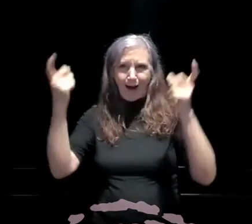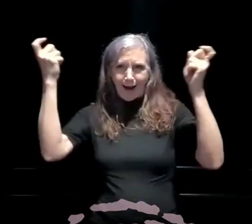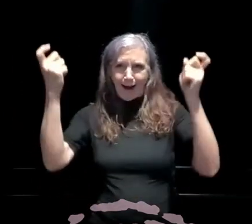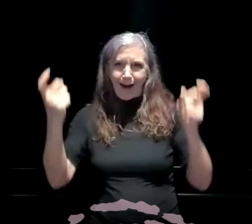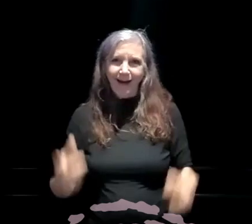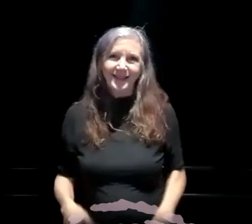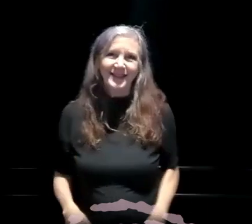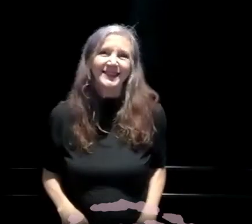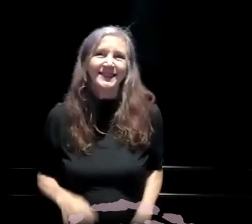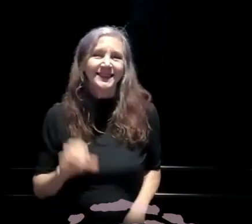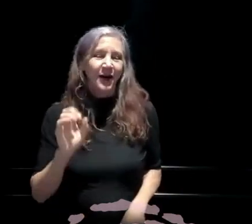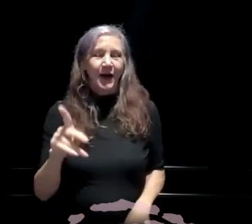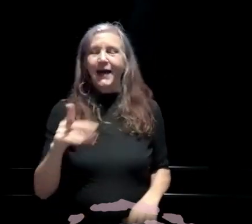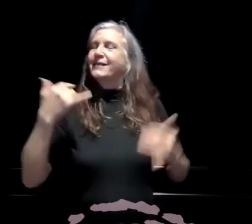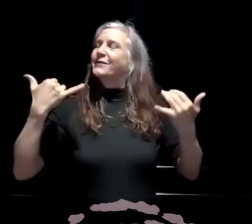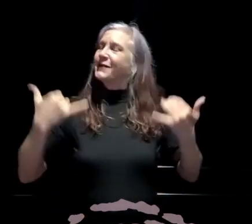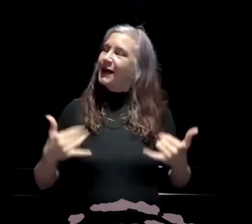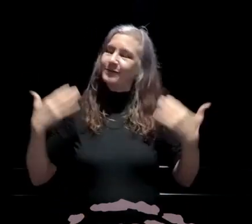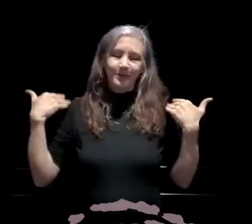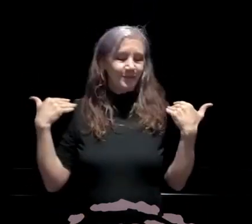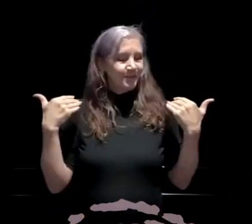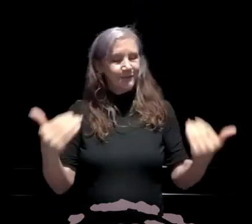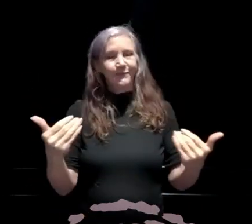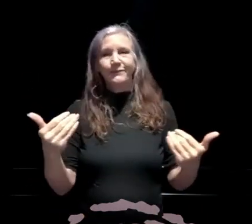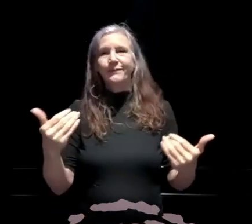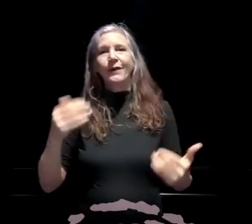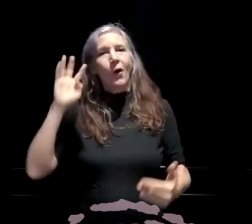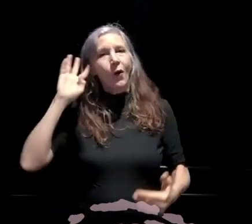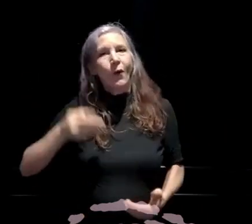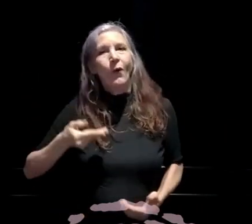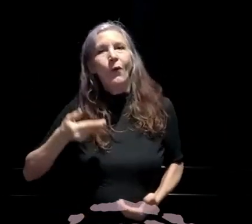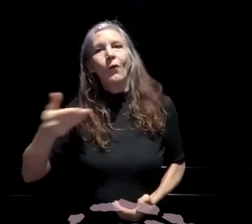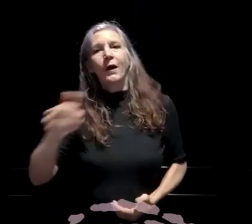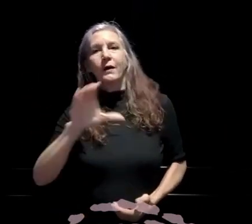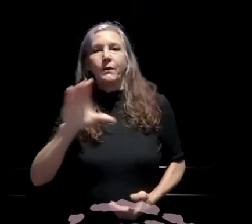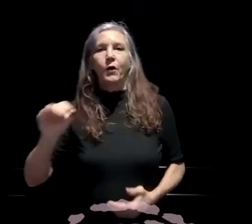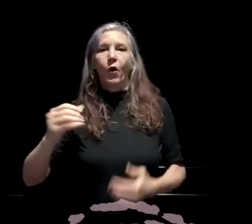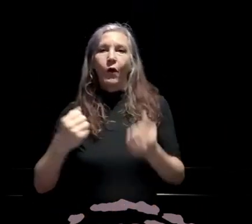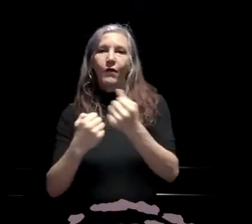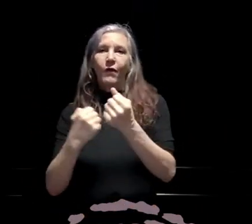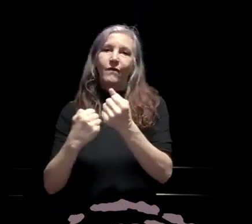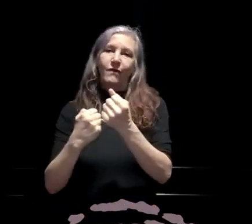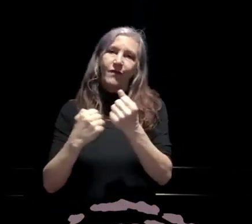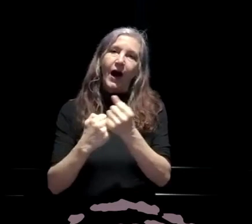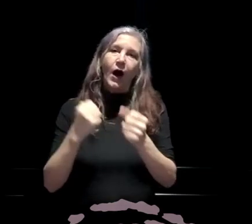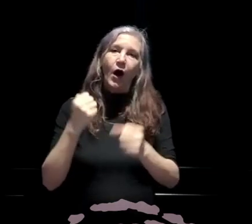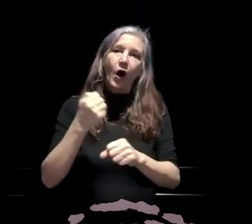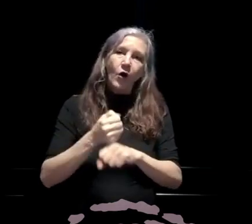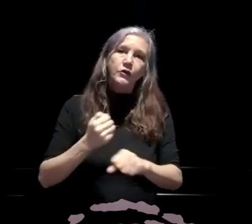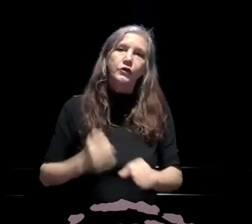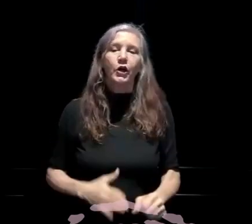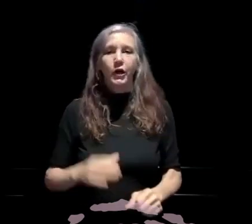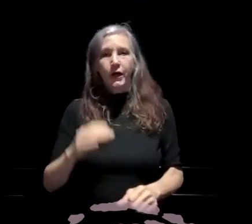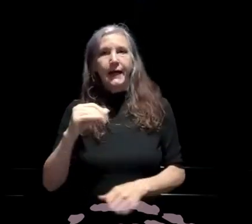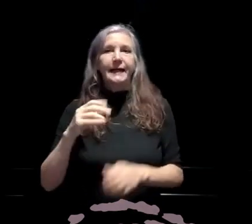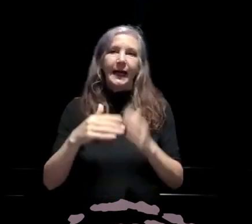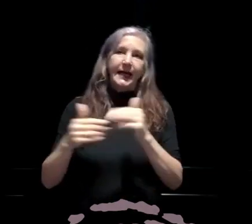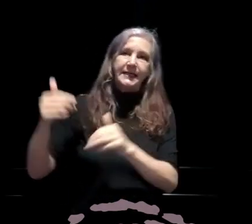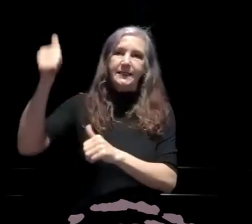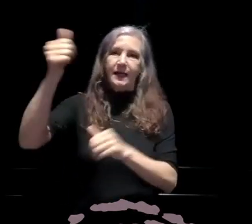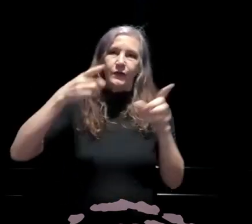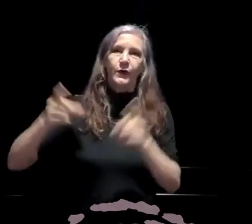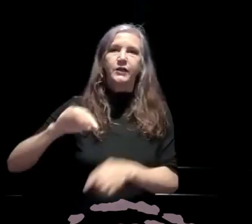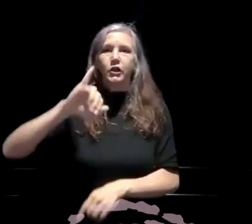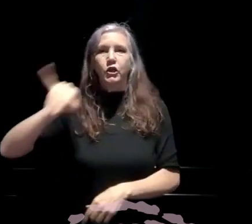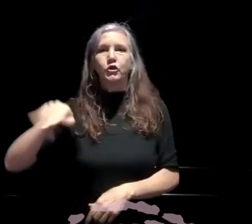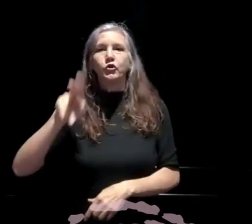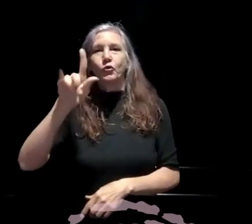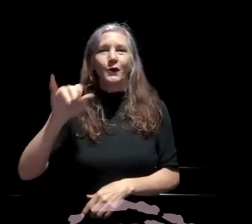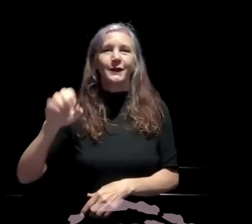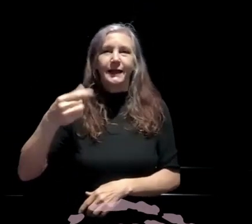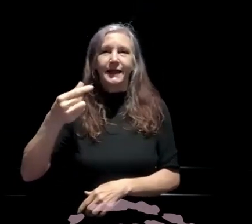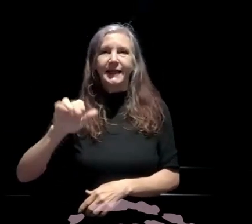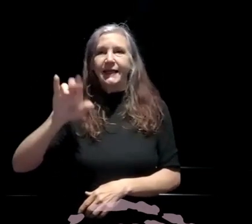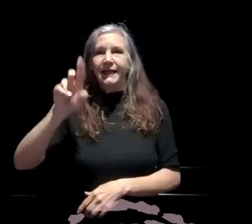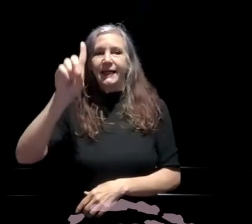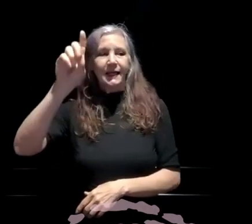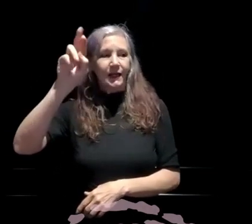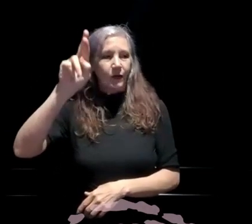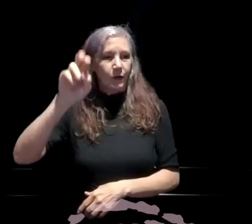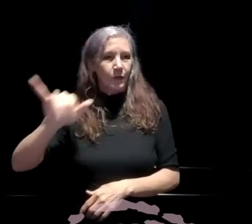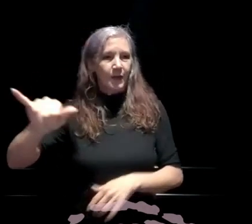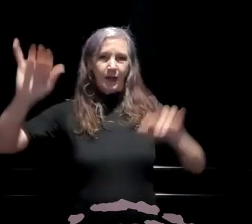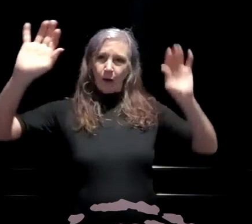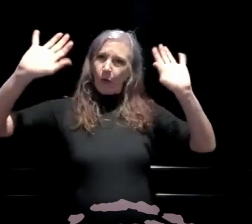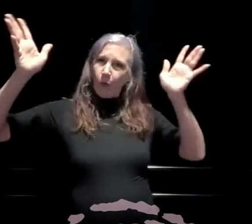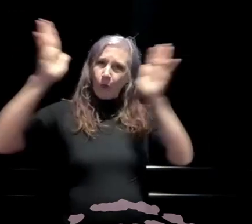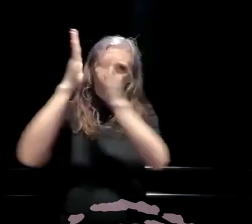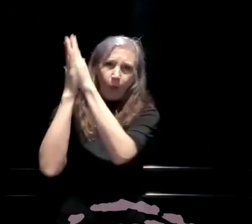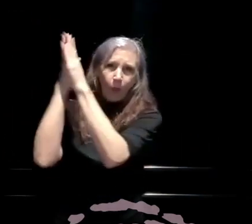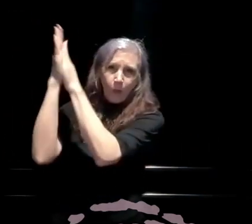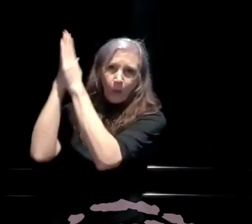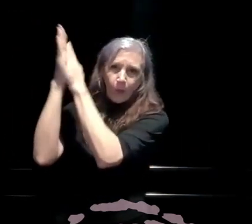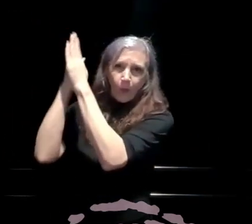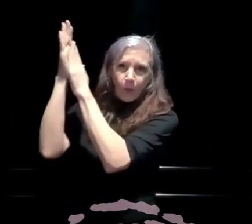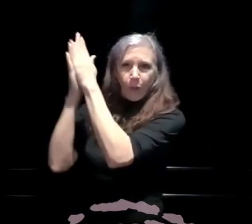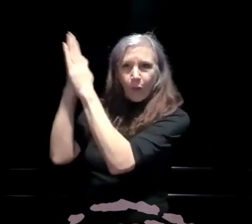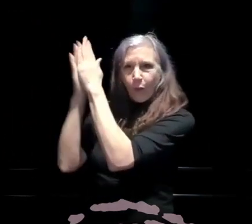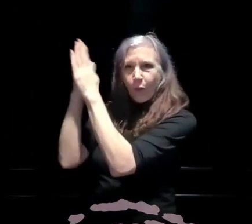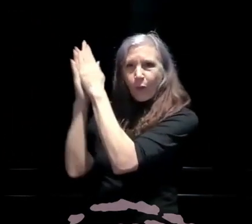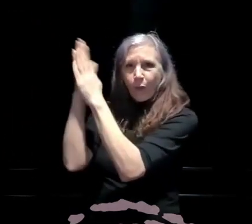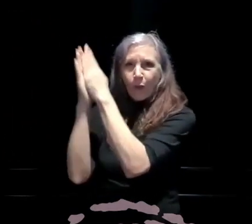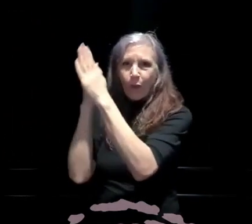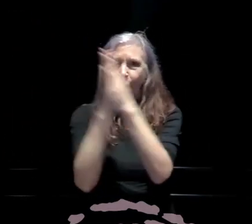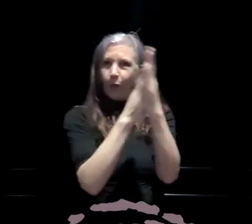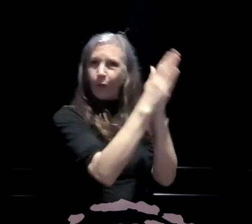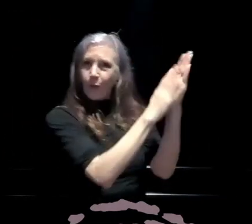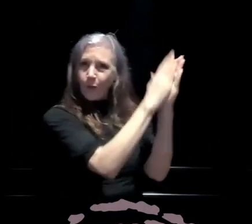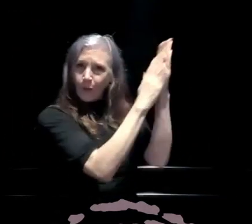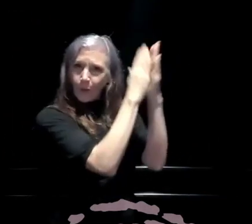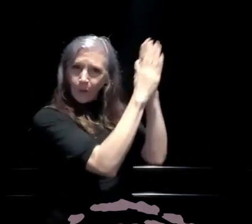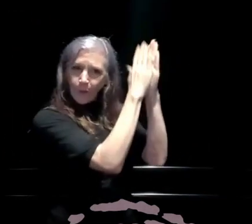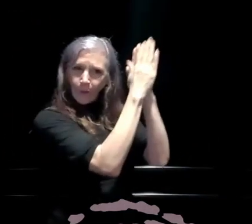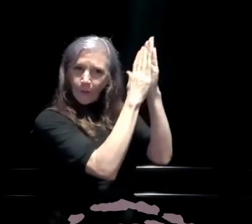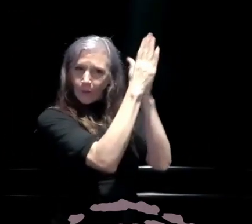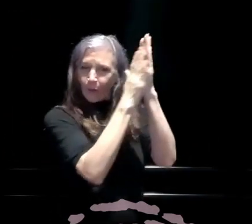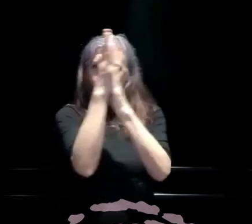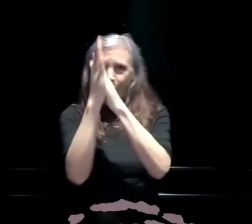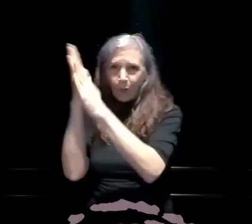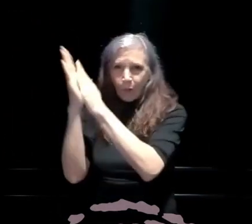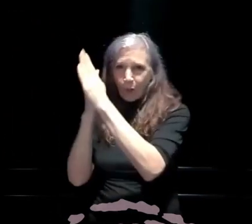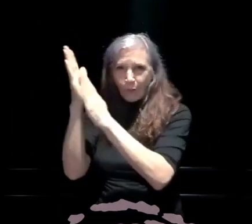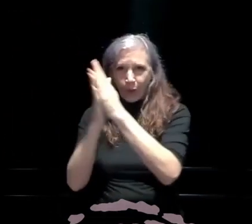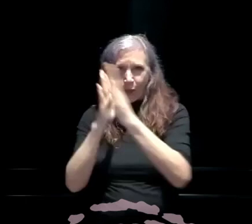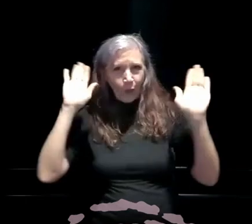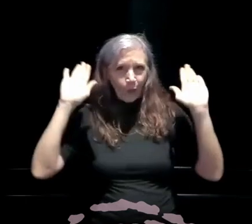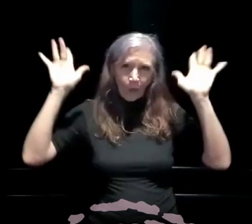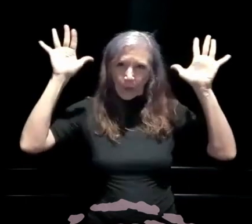So now, without any further ado, let's welcome the one and only co-founder and executive director, Julie Gidry to the state.